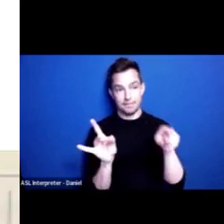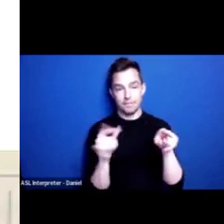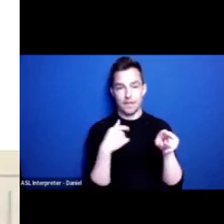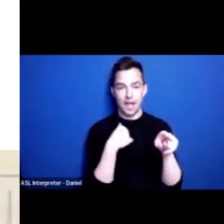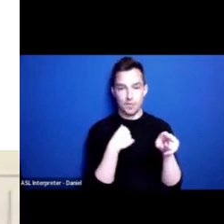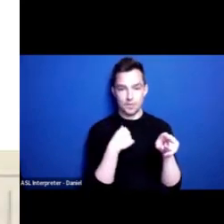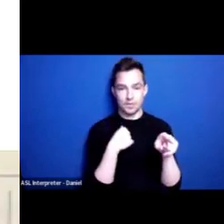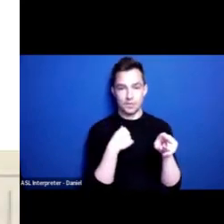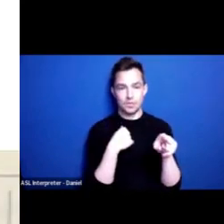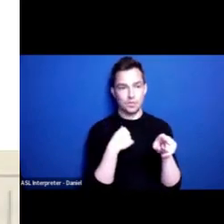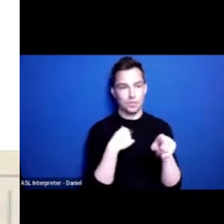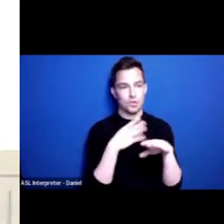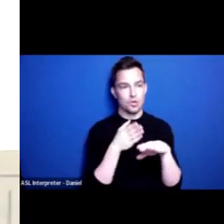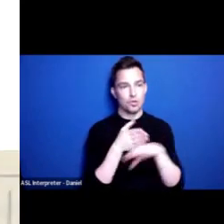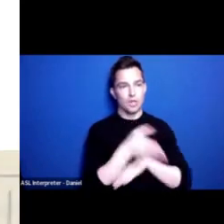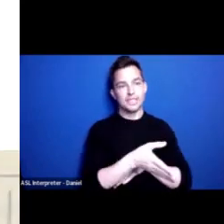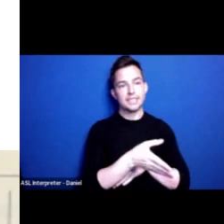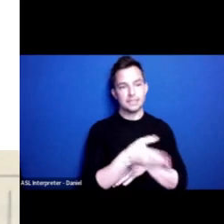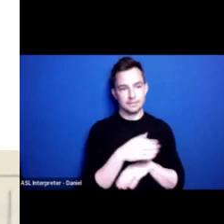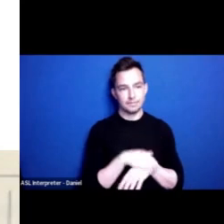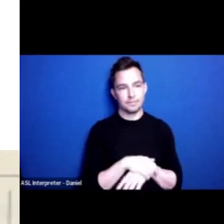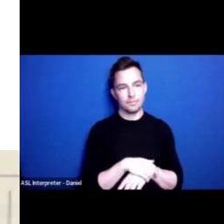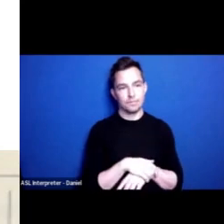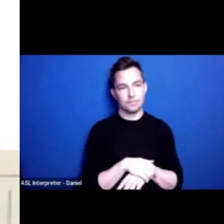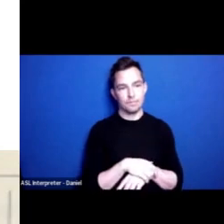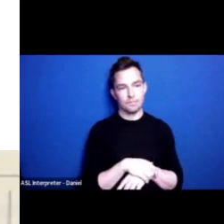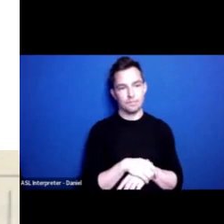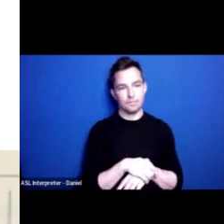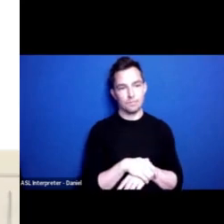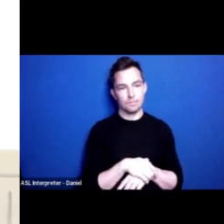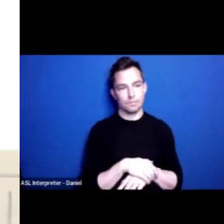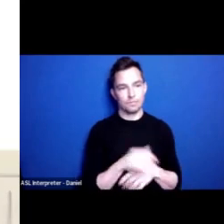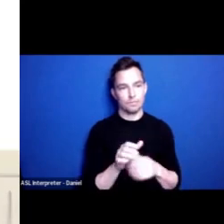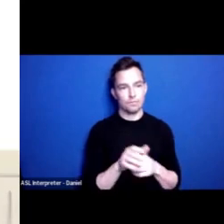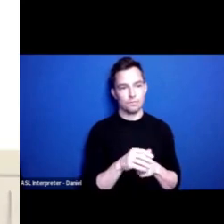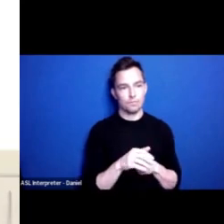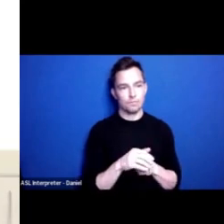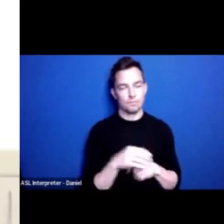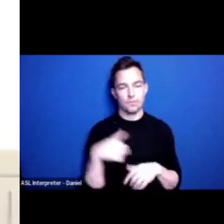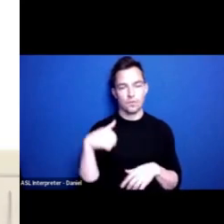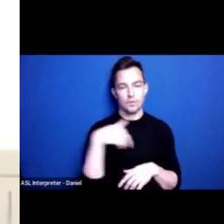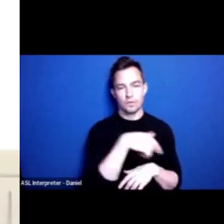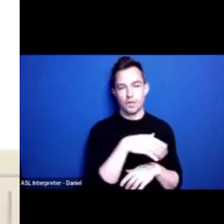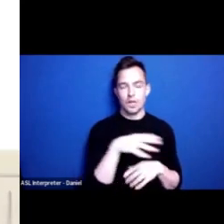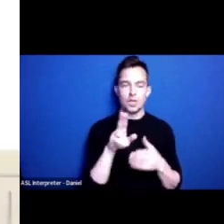crossing the crossing the street, I just transferred to the University of Maryland when